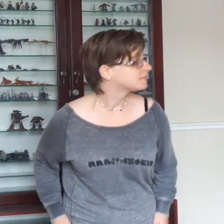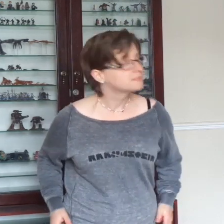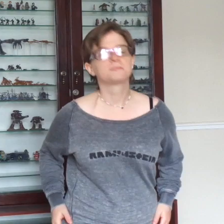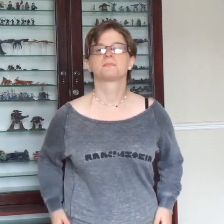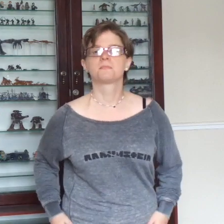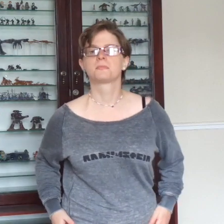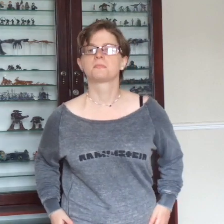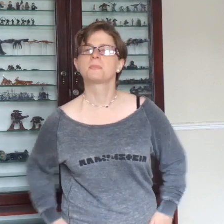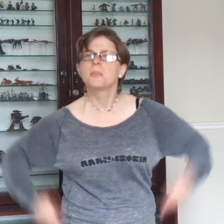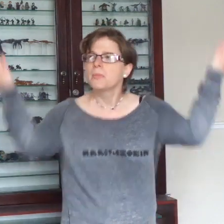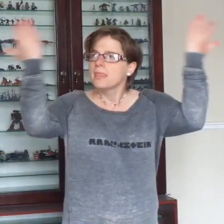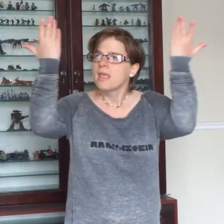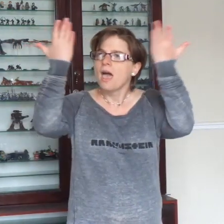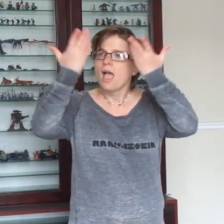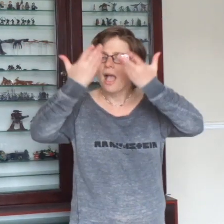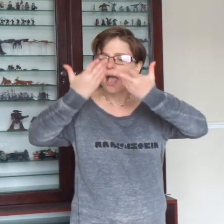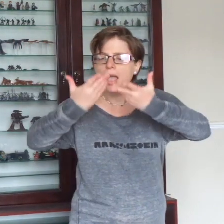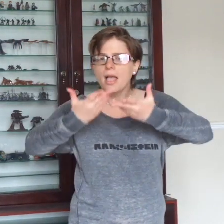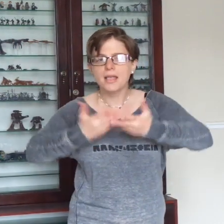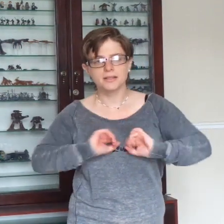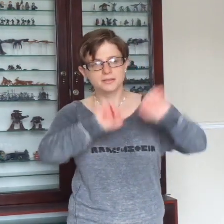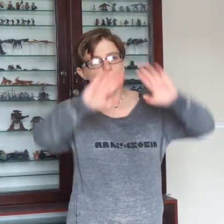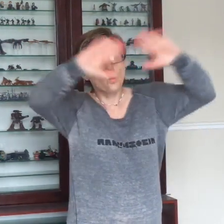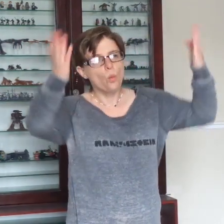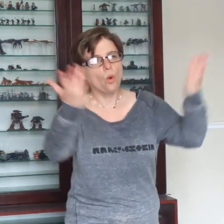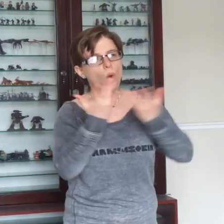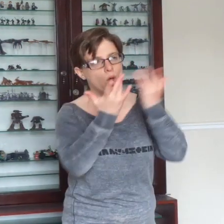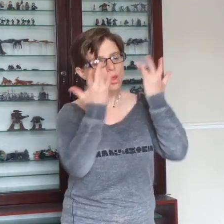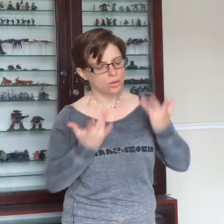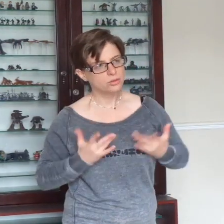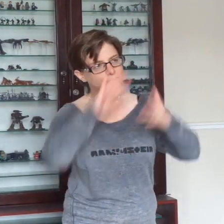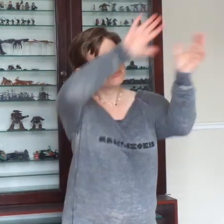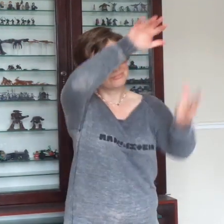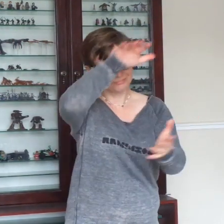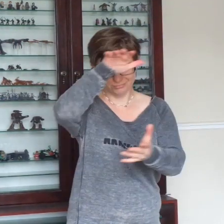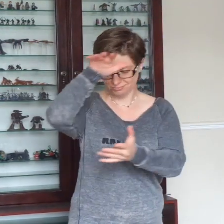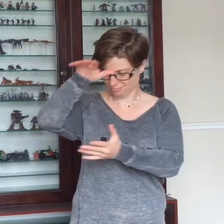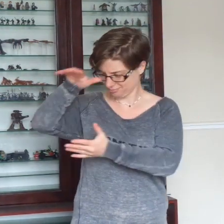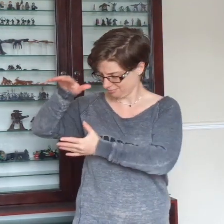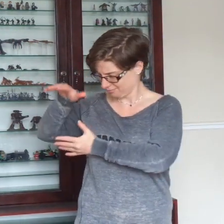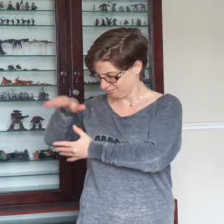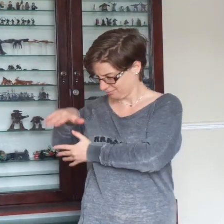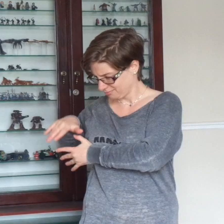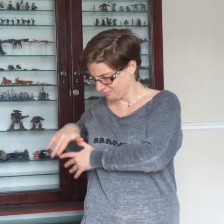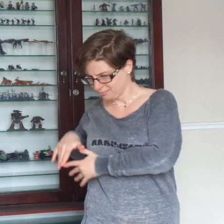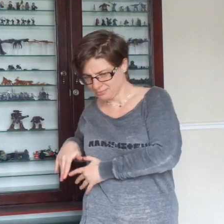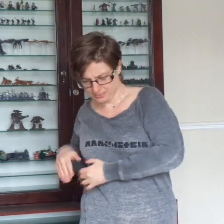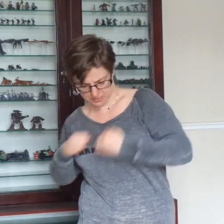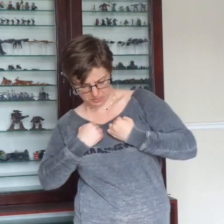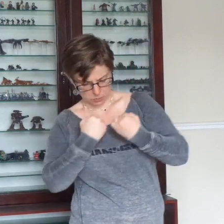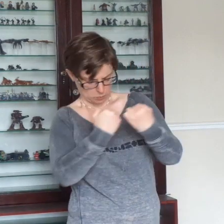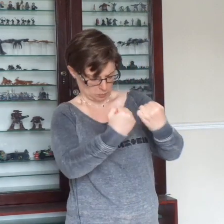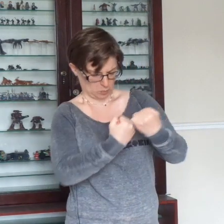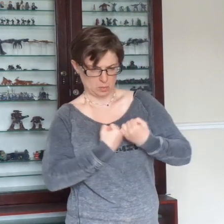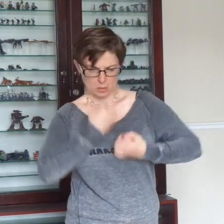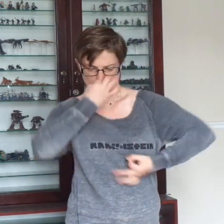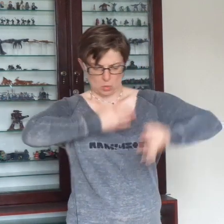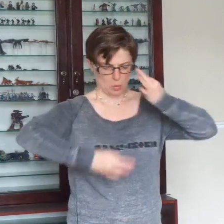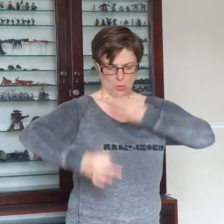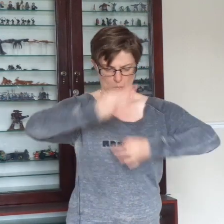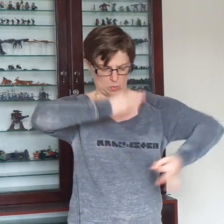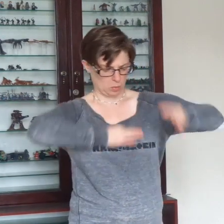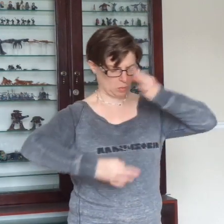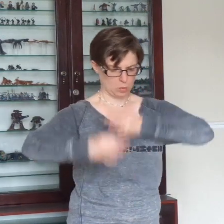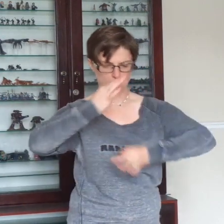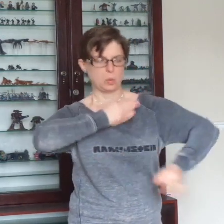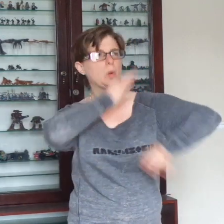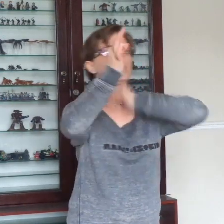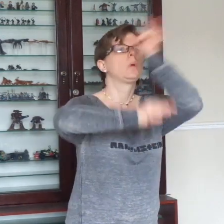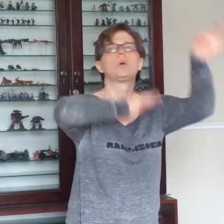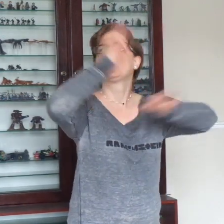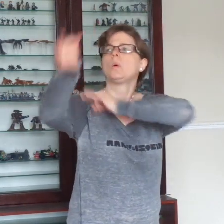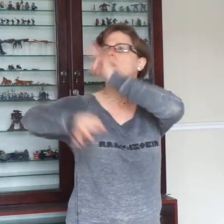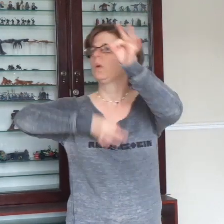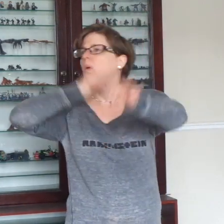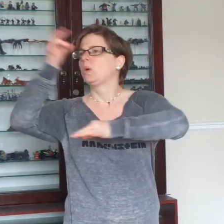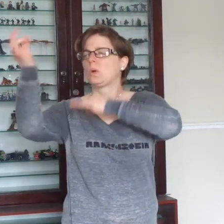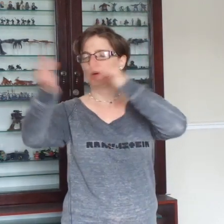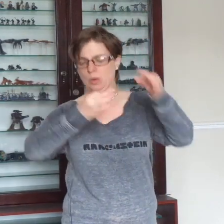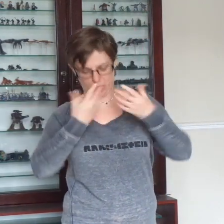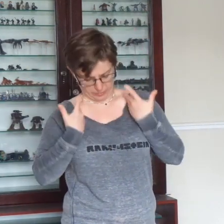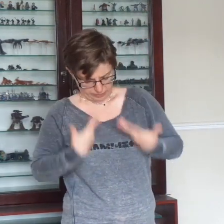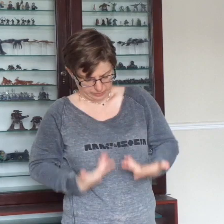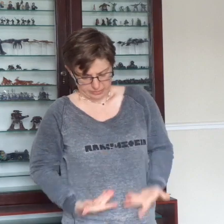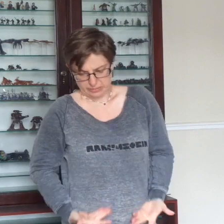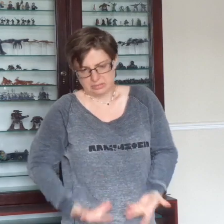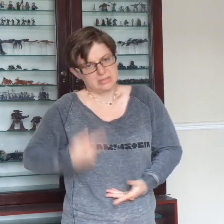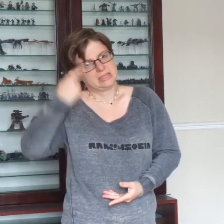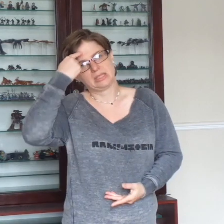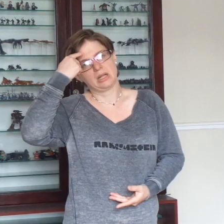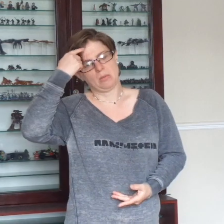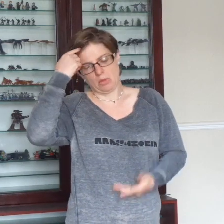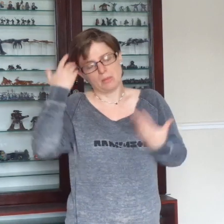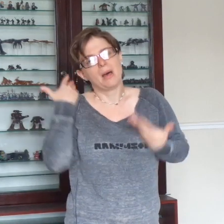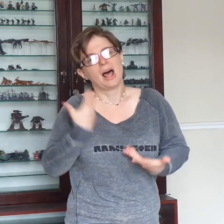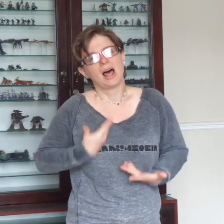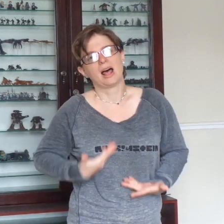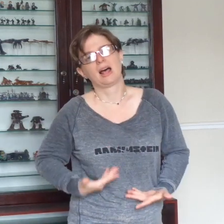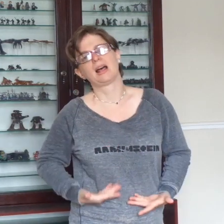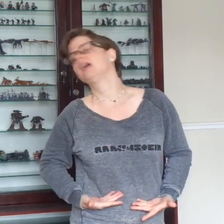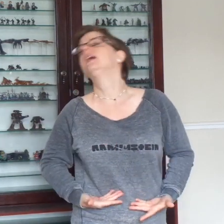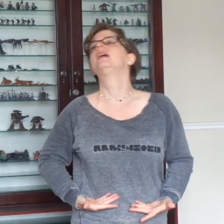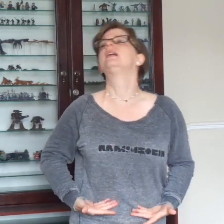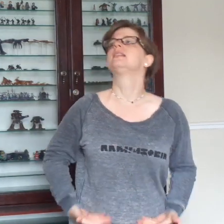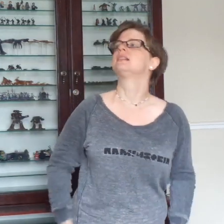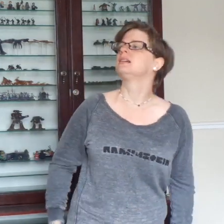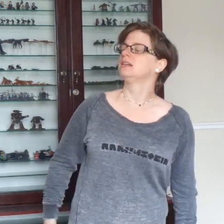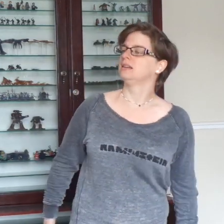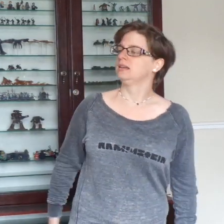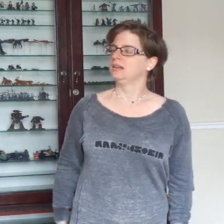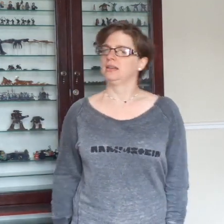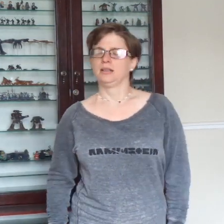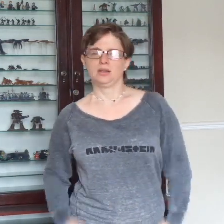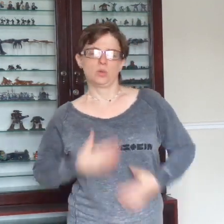But at night, when all the world's asleep The questions run so deep, For such a simple man